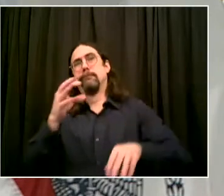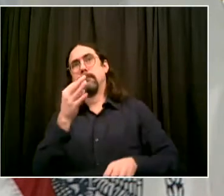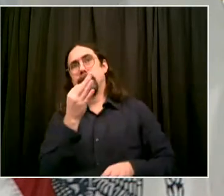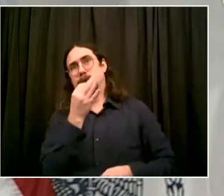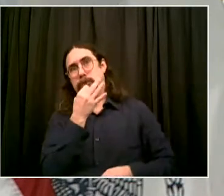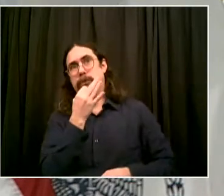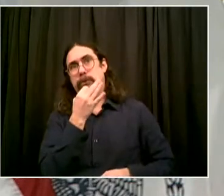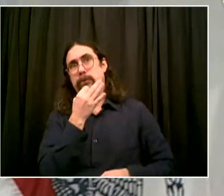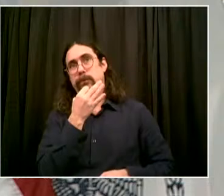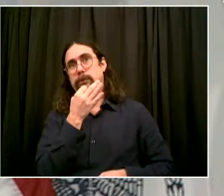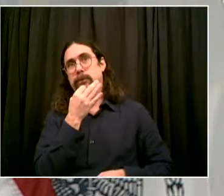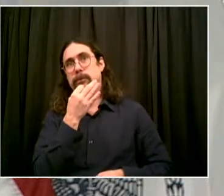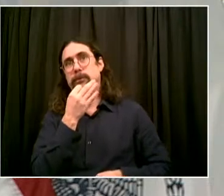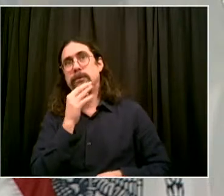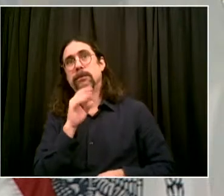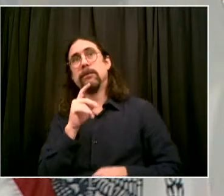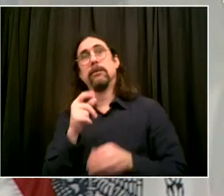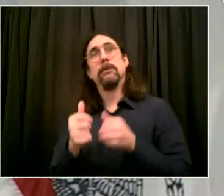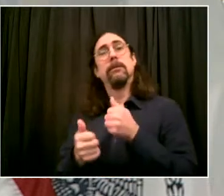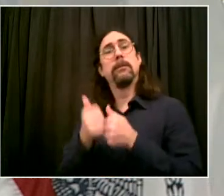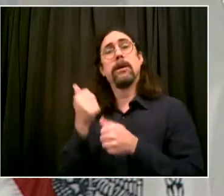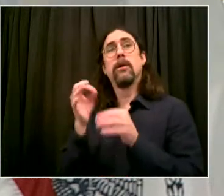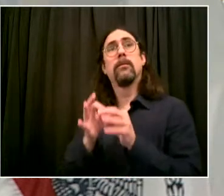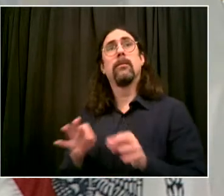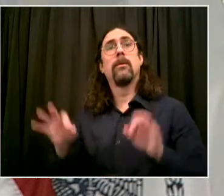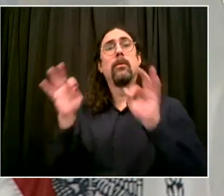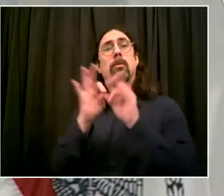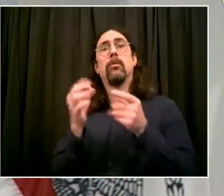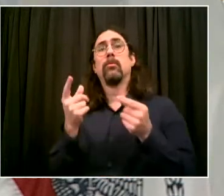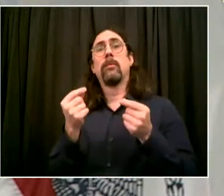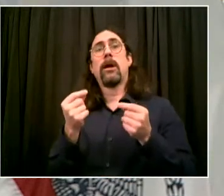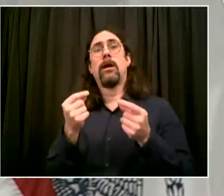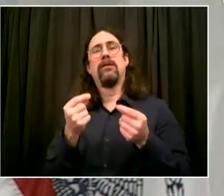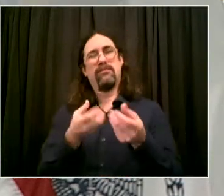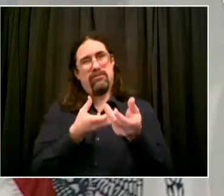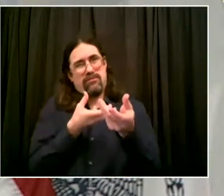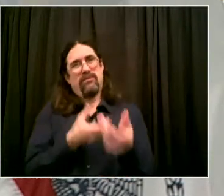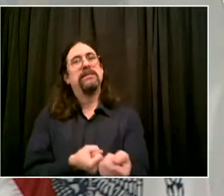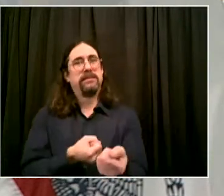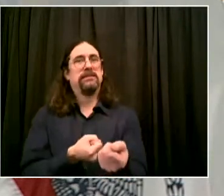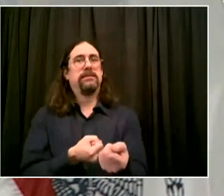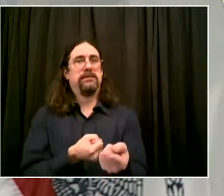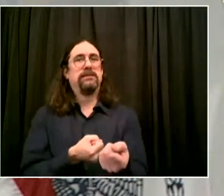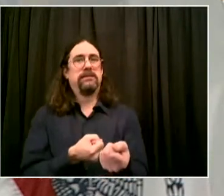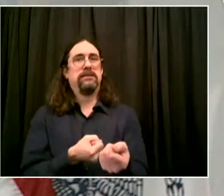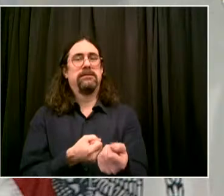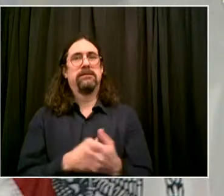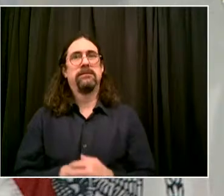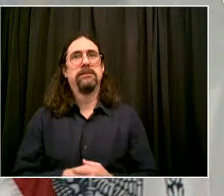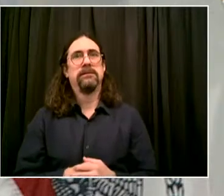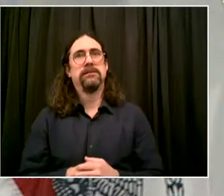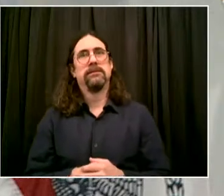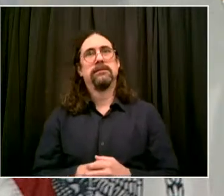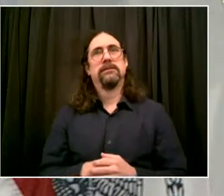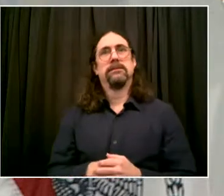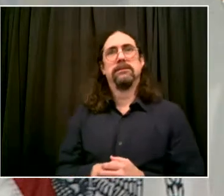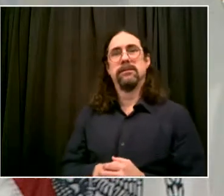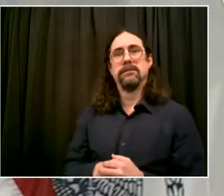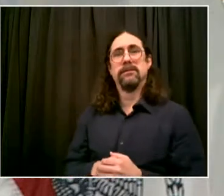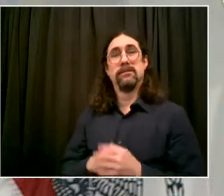BUILDING TRUST. THAT'S WHY KEEP SAYING YOU CANNOT HAAE VE VA VACCINATION